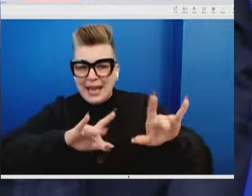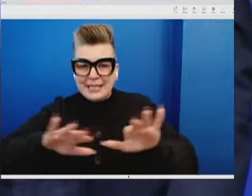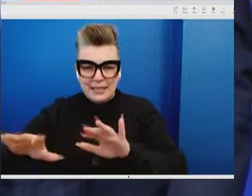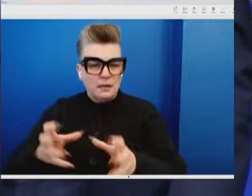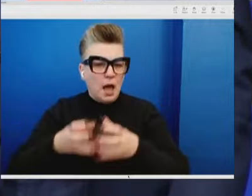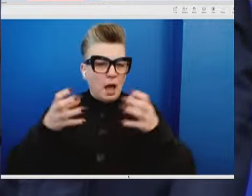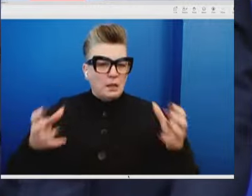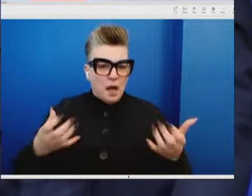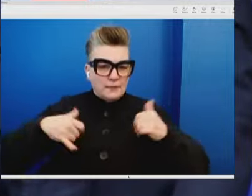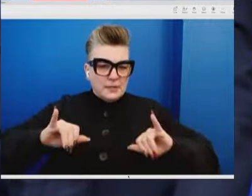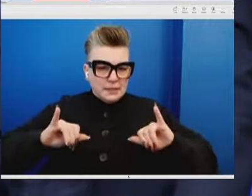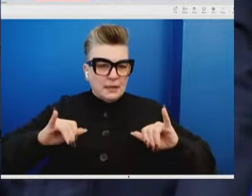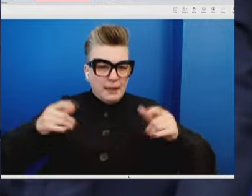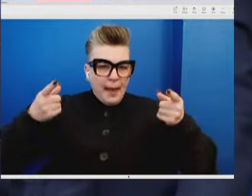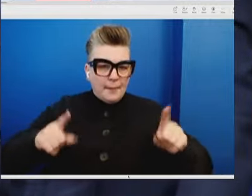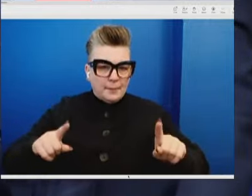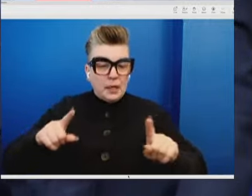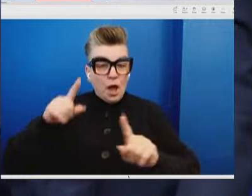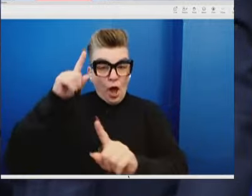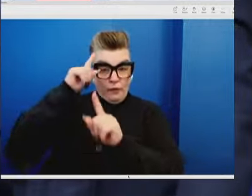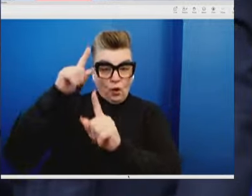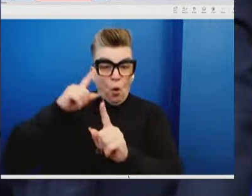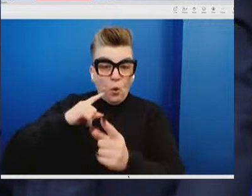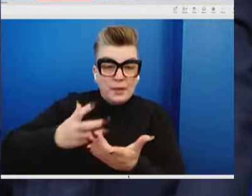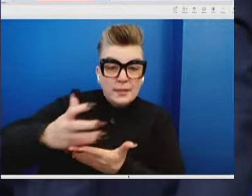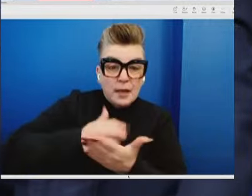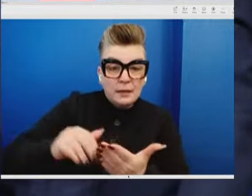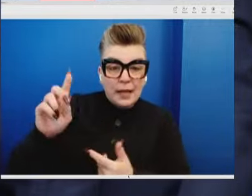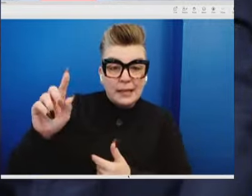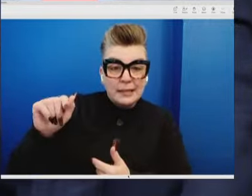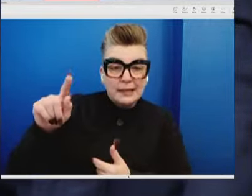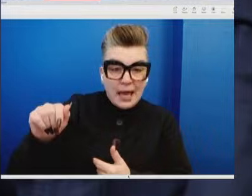veteran disability status, where I come from, in the Air Force, right. And so if we make that